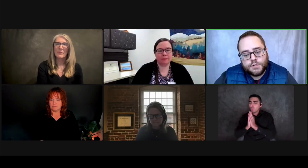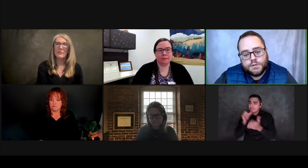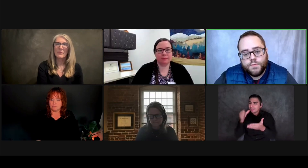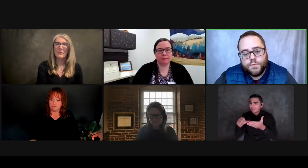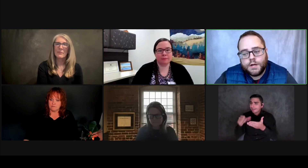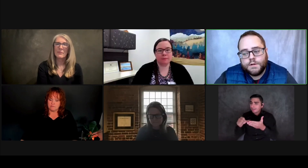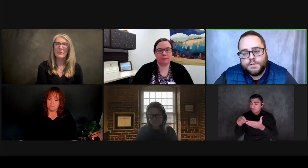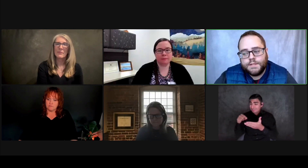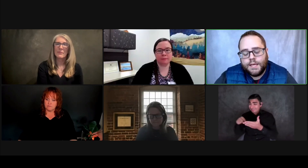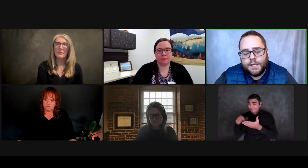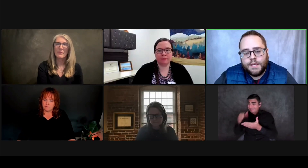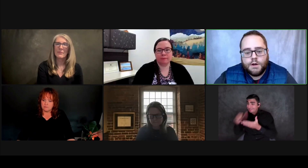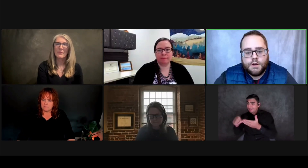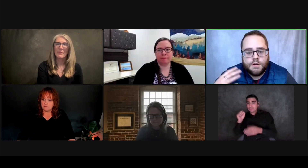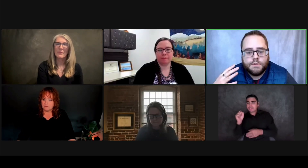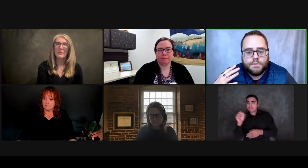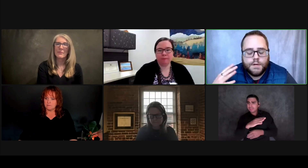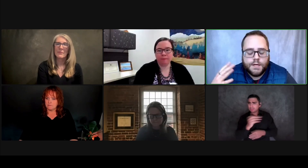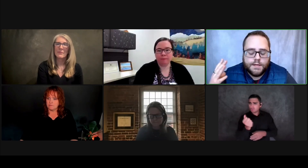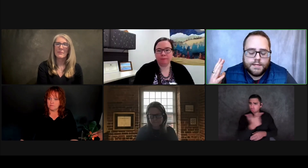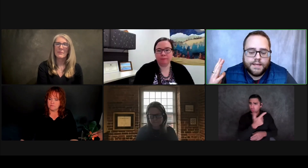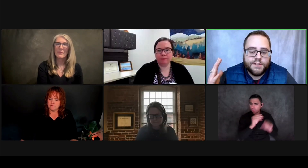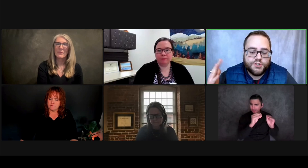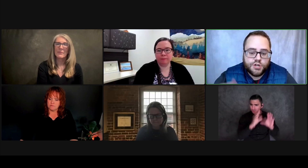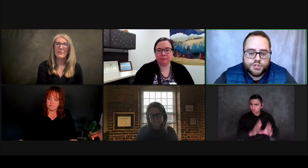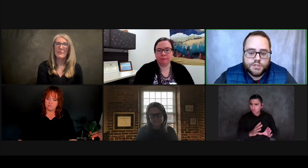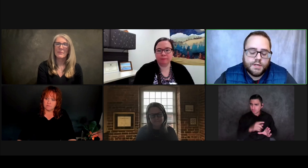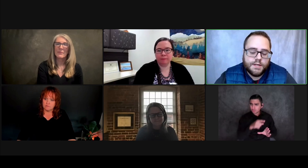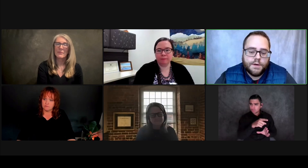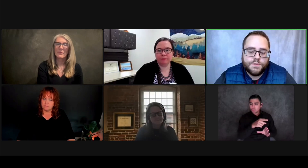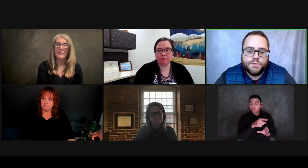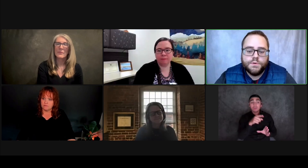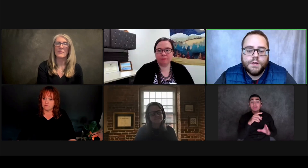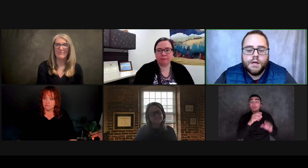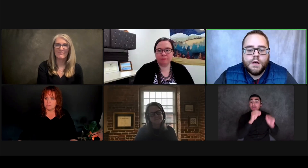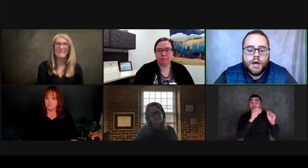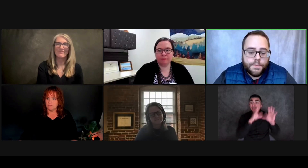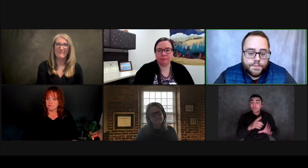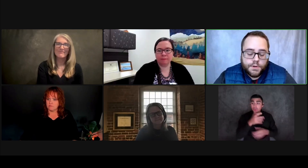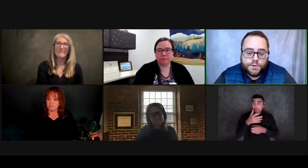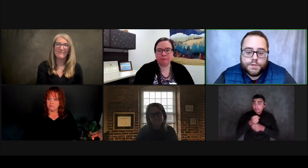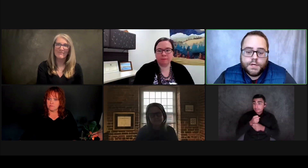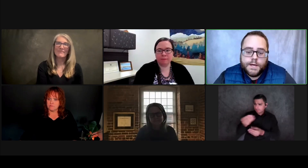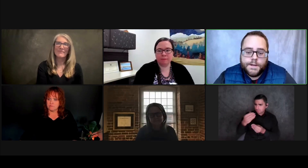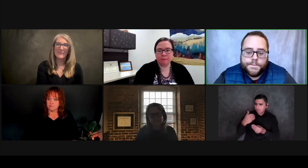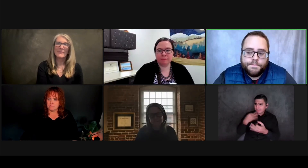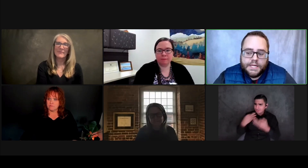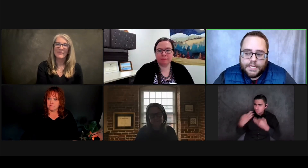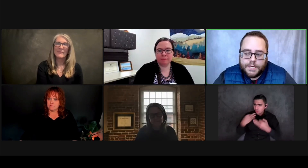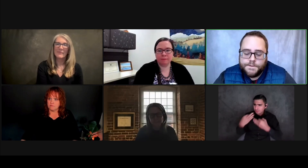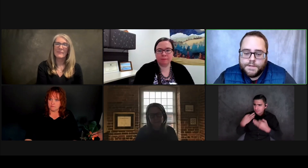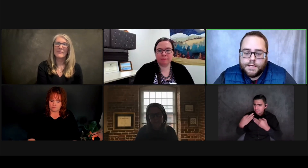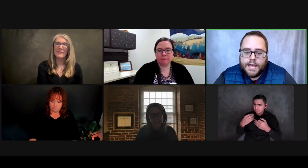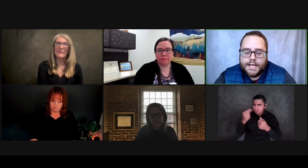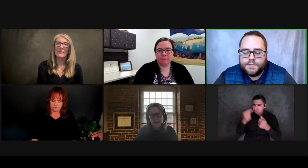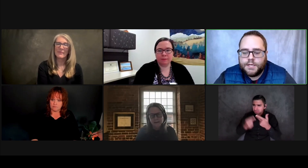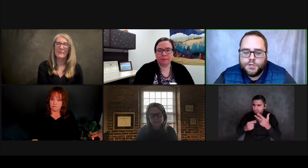where they are given instructions on how to upload media-- has to be a URL link.